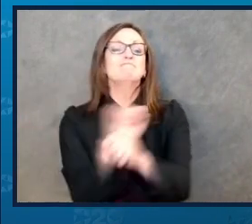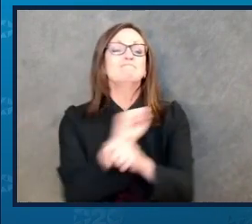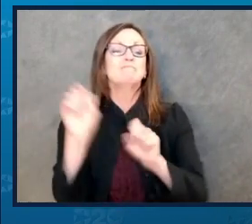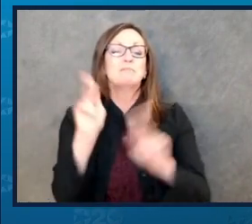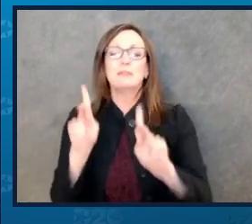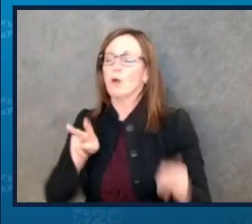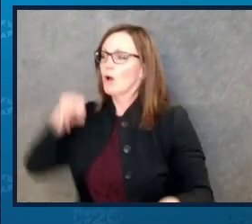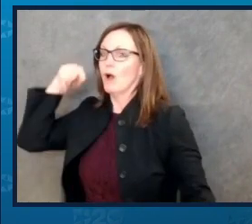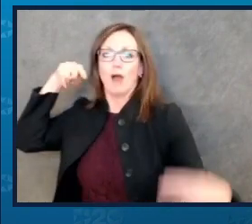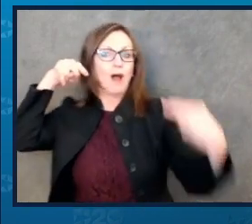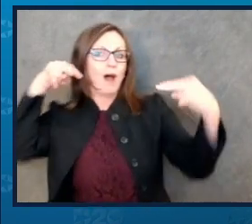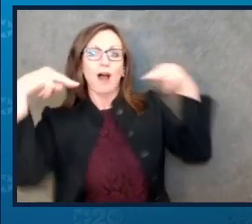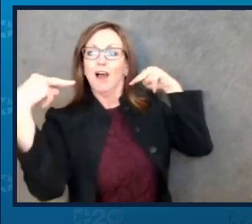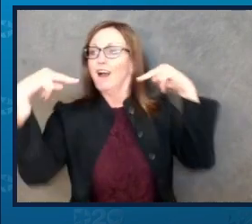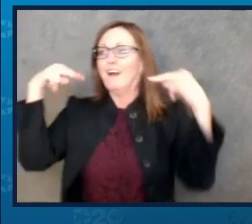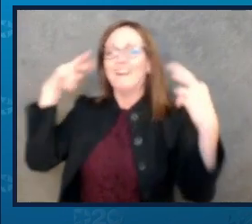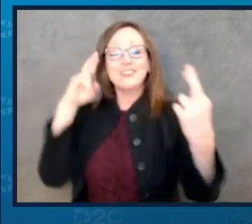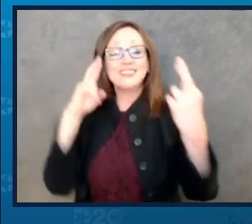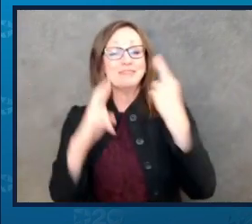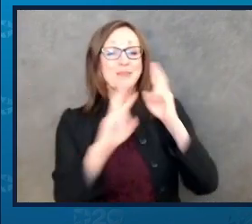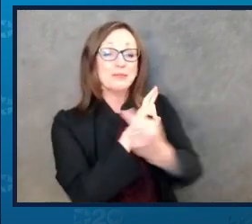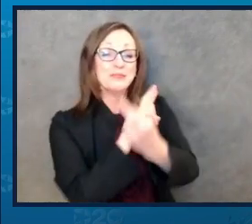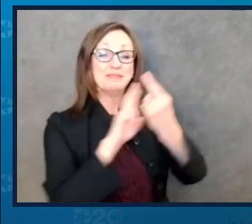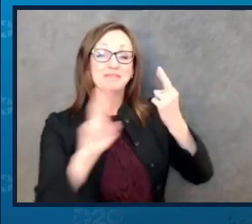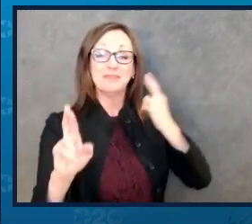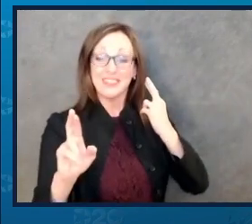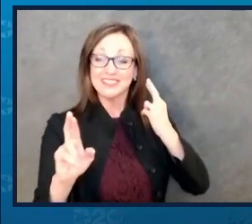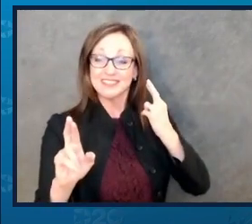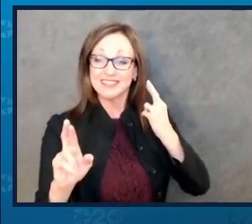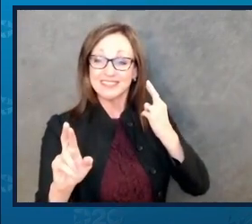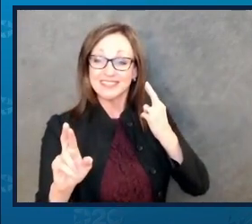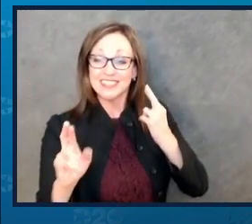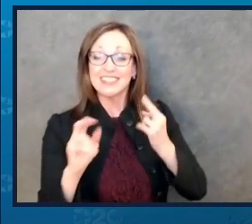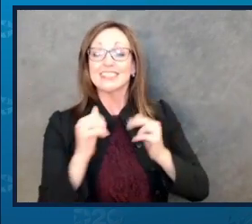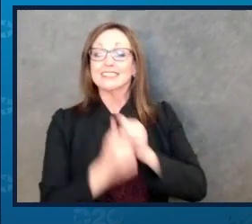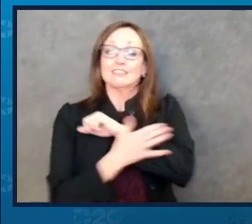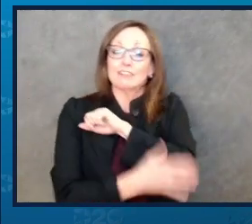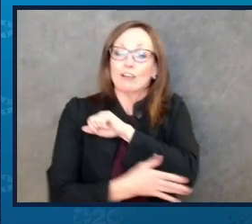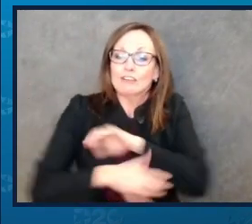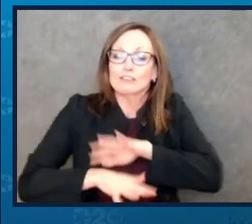SO EACH OF US NEEDS A PLAN, A